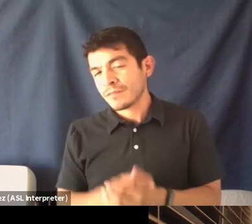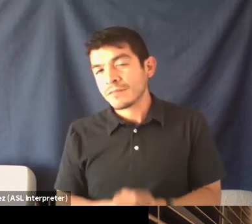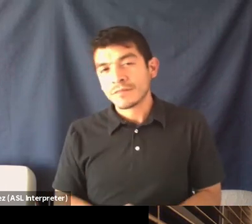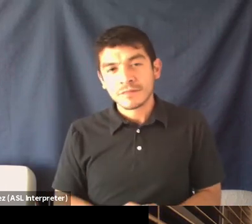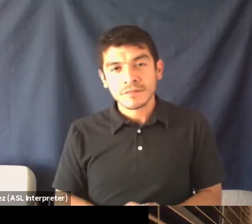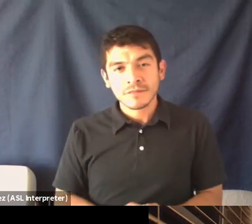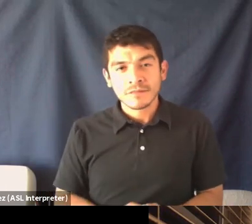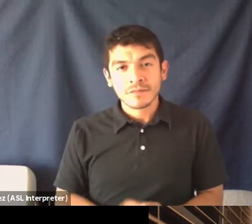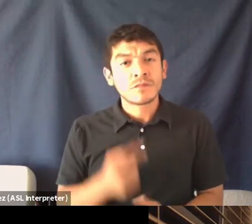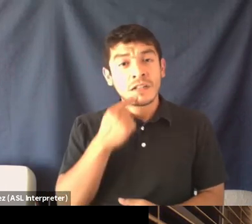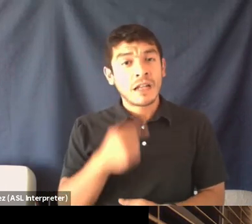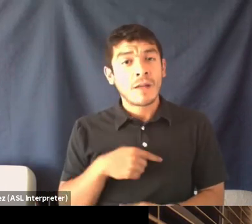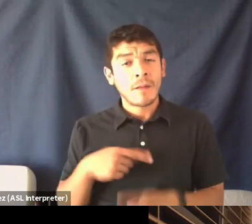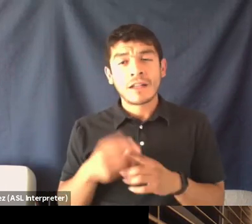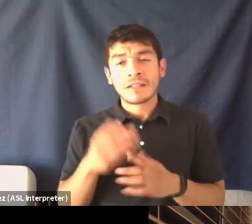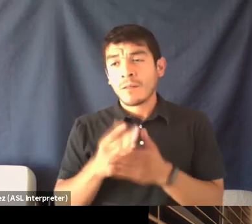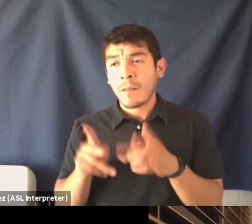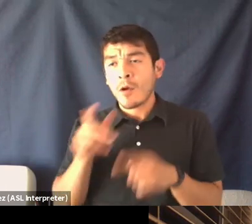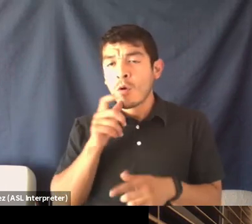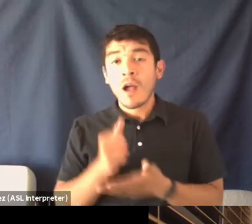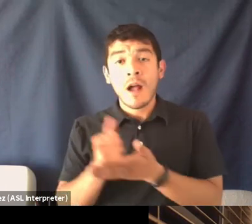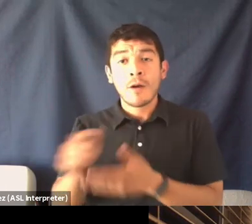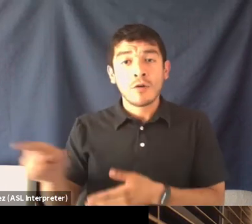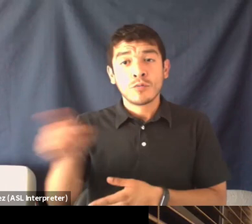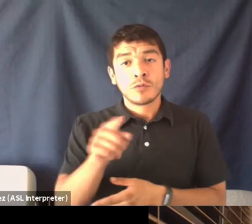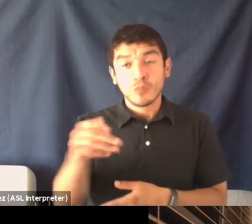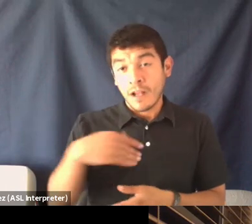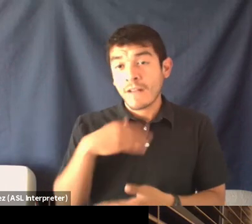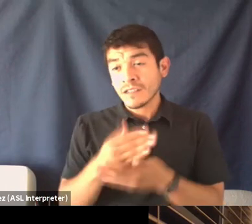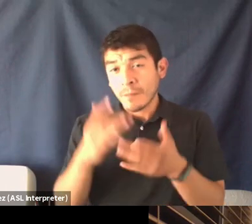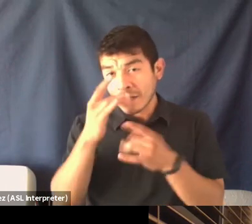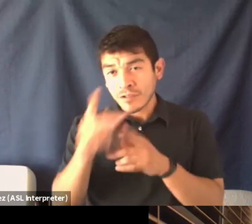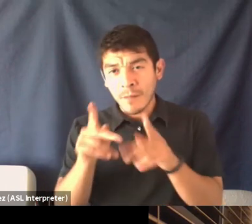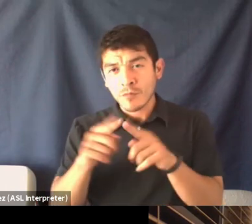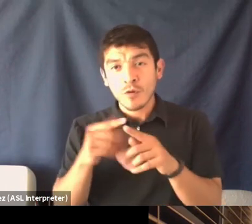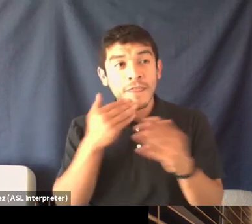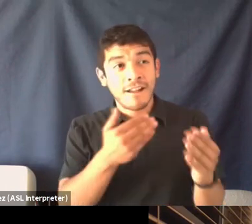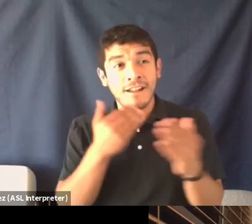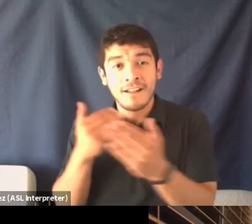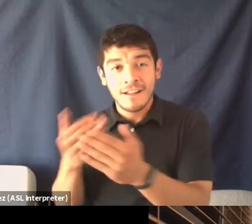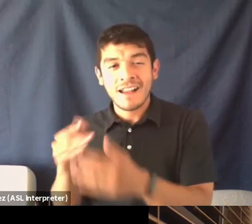So tell me about some of the people who have helped you. You have some interesting people to thank including